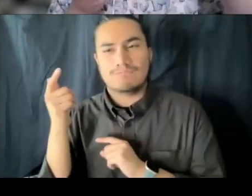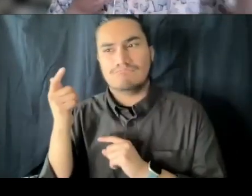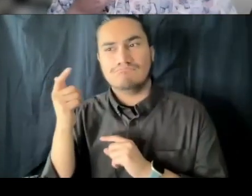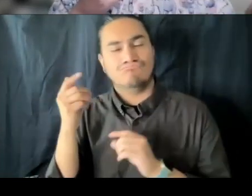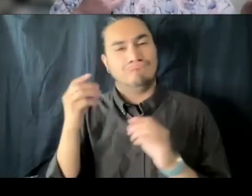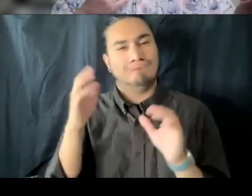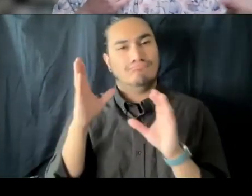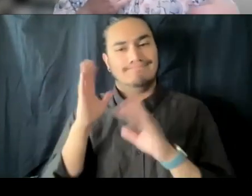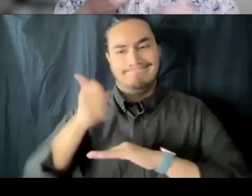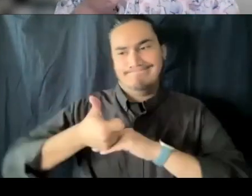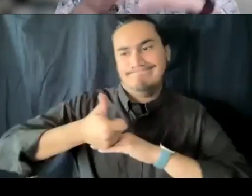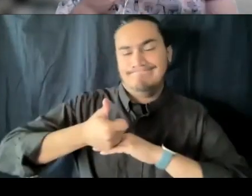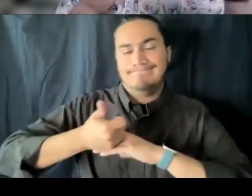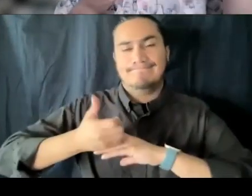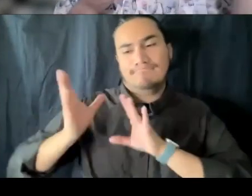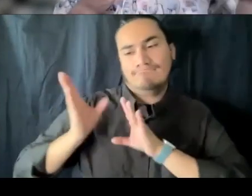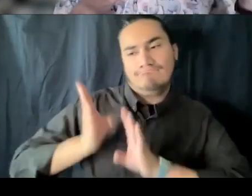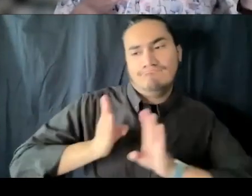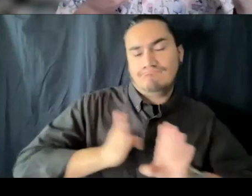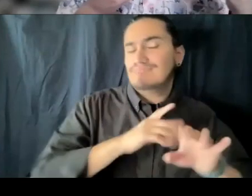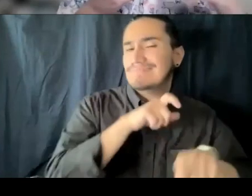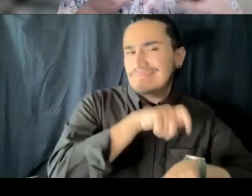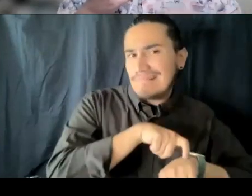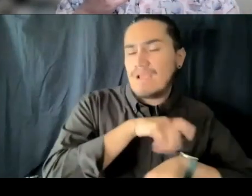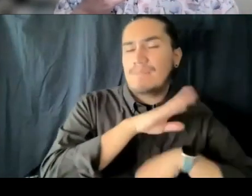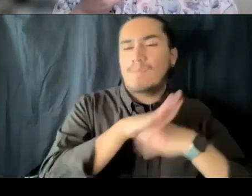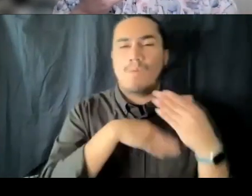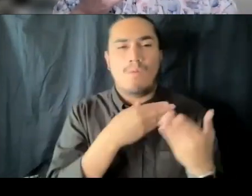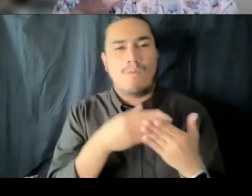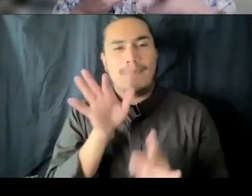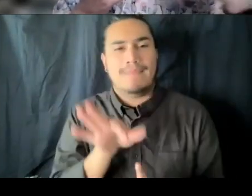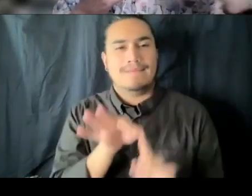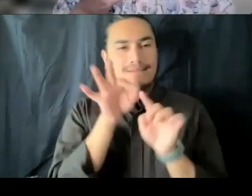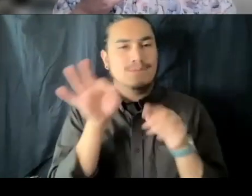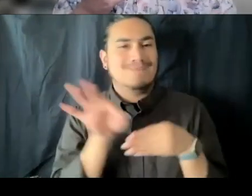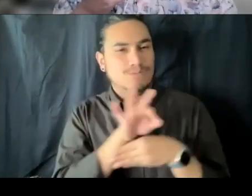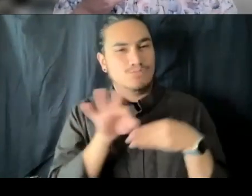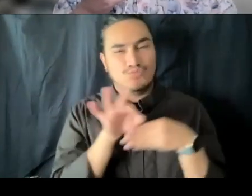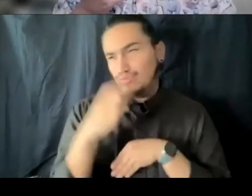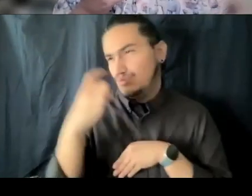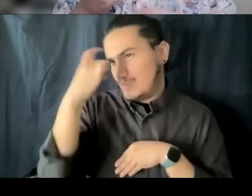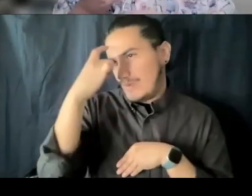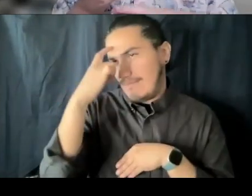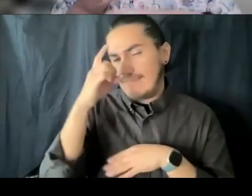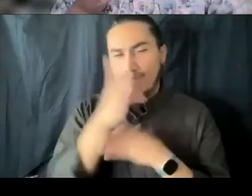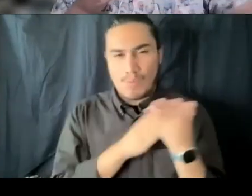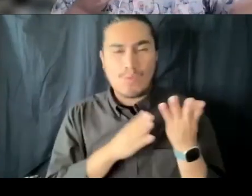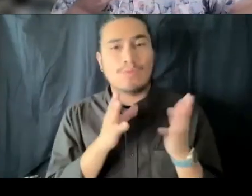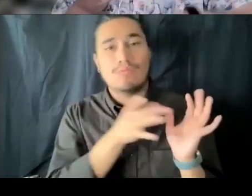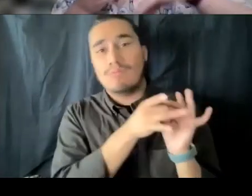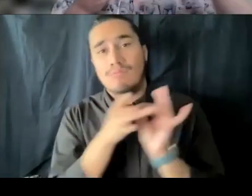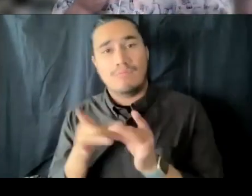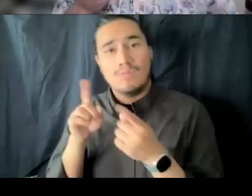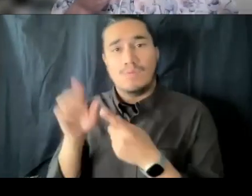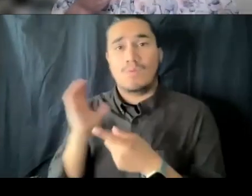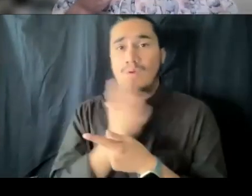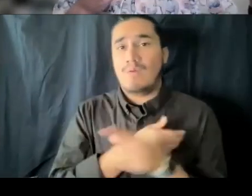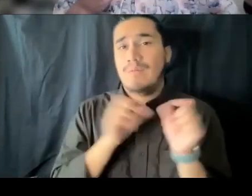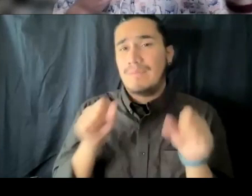manage time, all of that, the executive functioning, which is connected also to our ability to tell stories